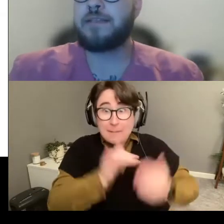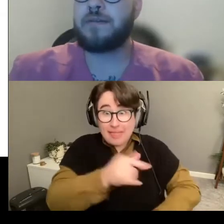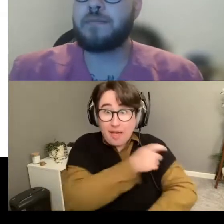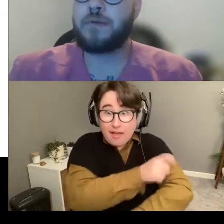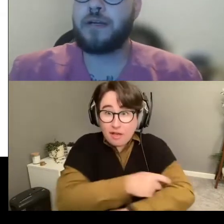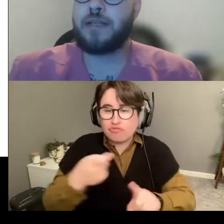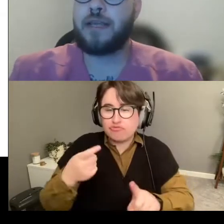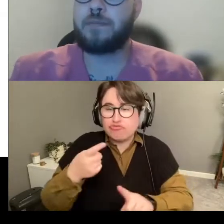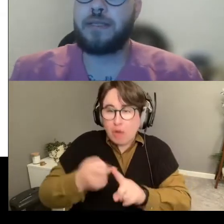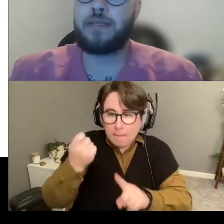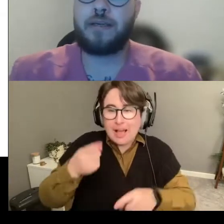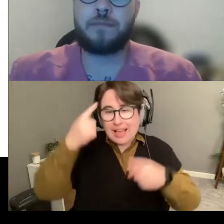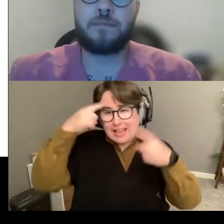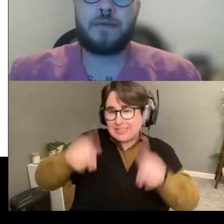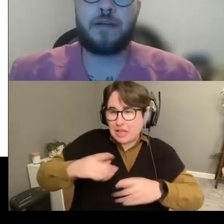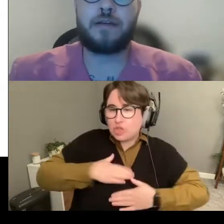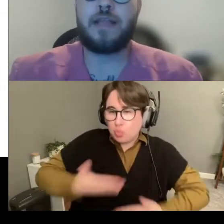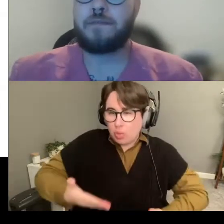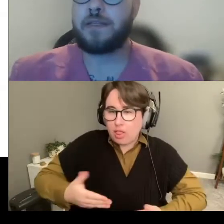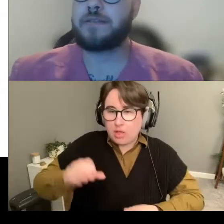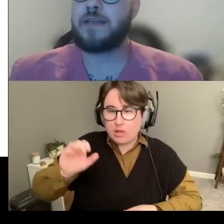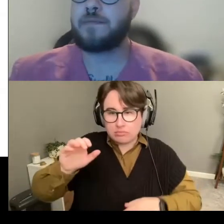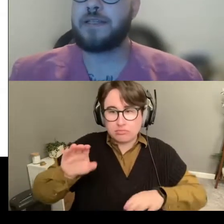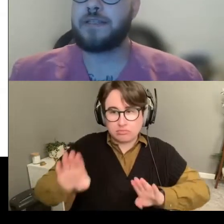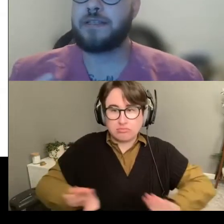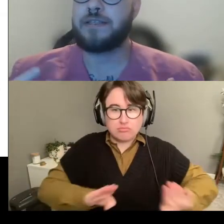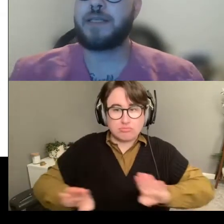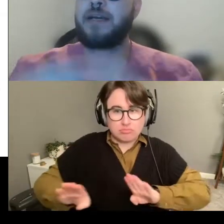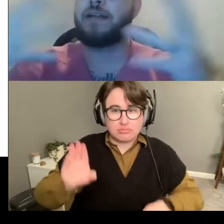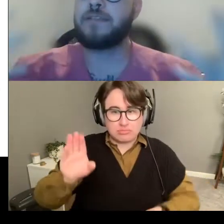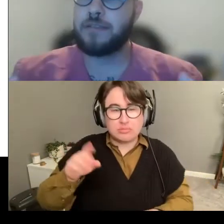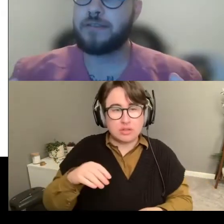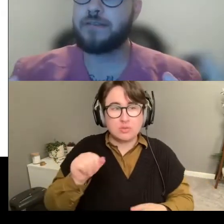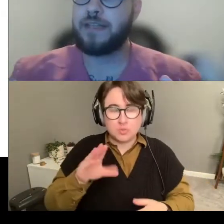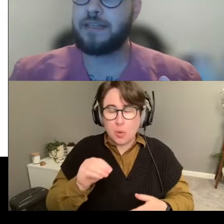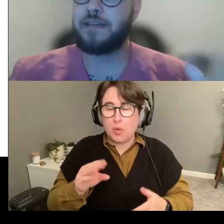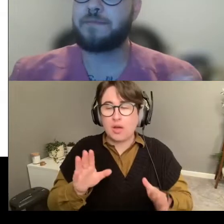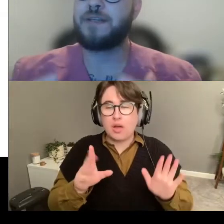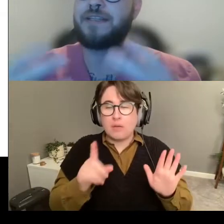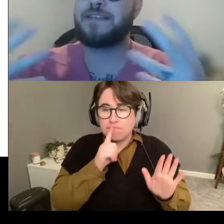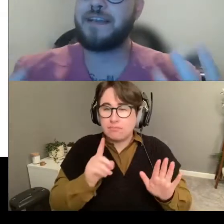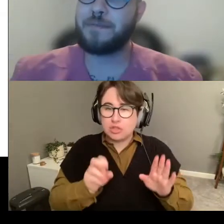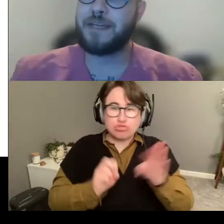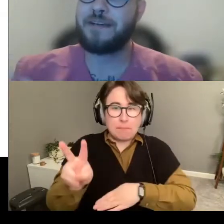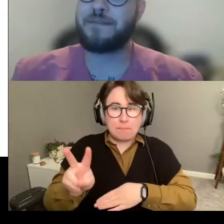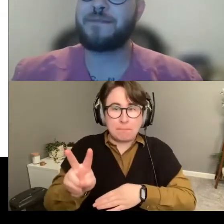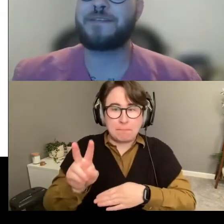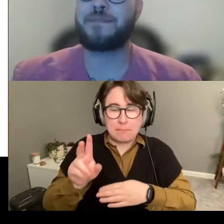So it's important that we are having those conversations beyond just thinking of trans and nonbinary folks,